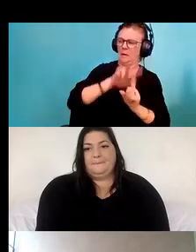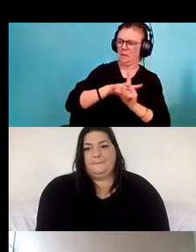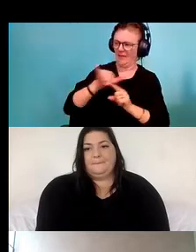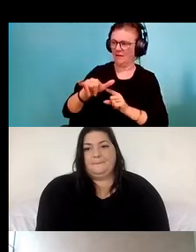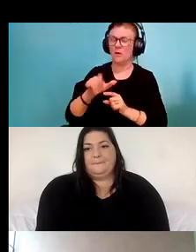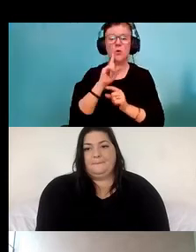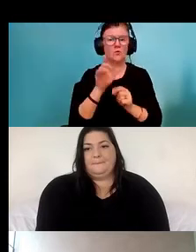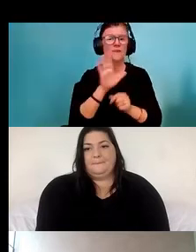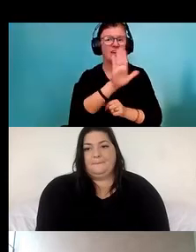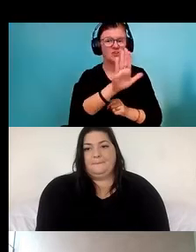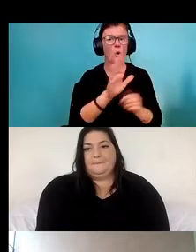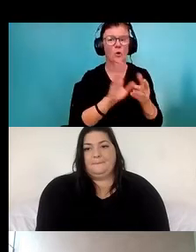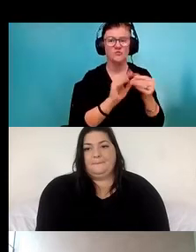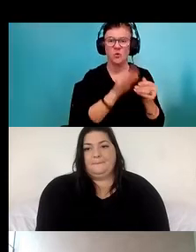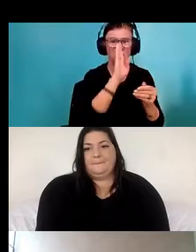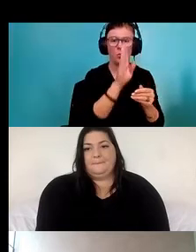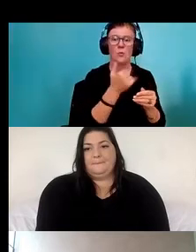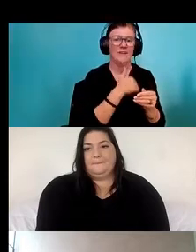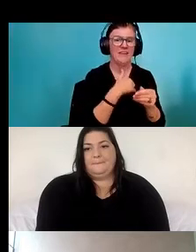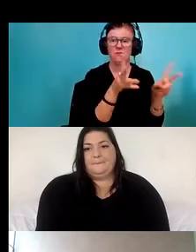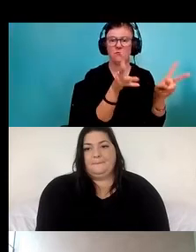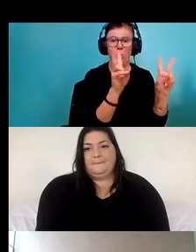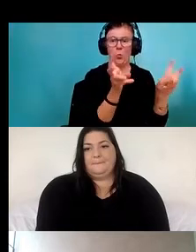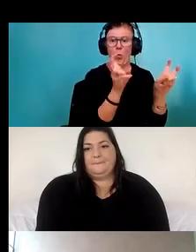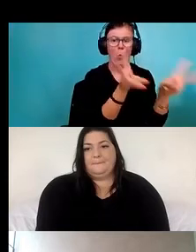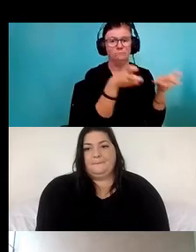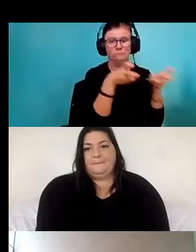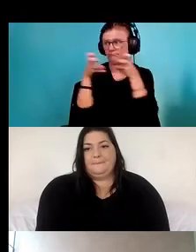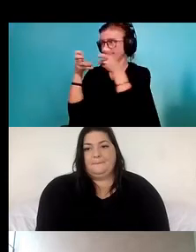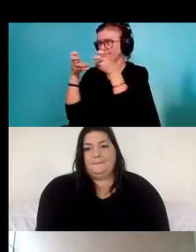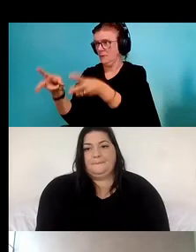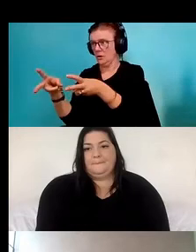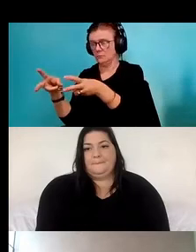You can see what other grantees in your grant